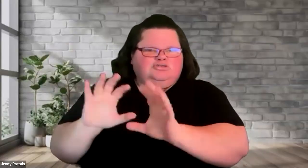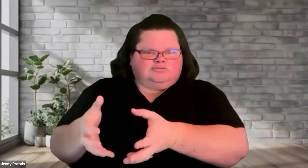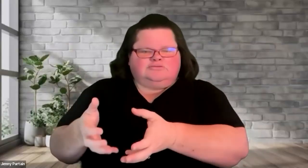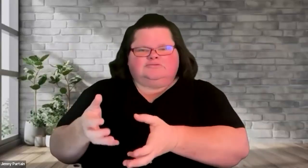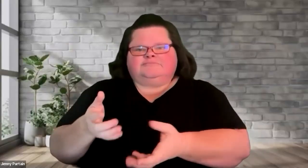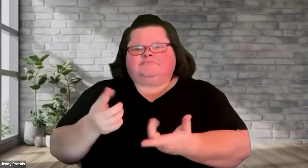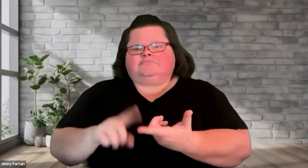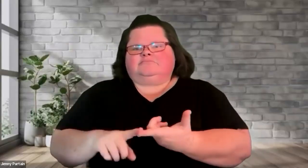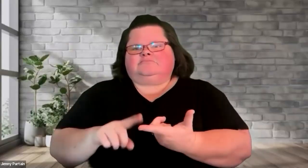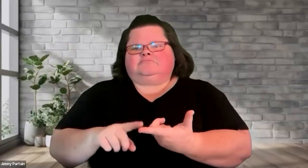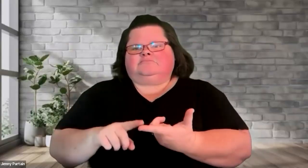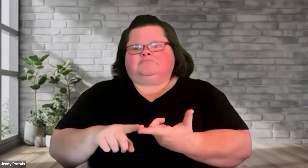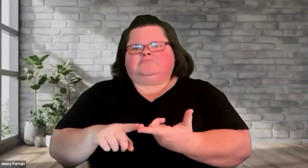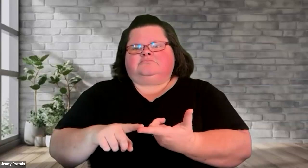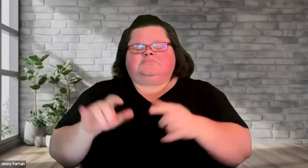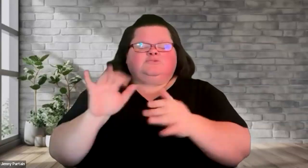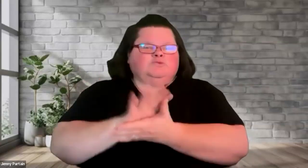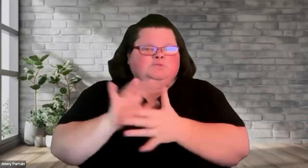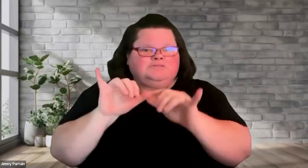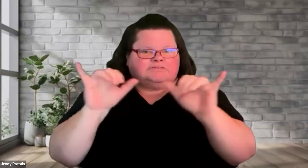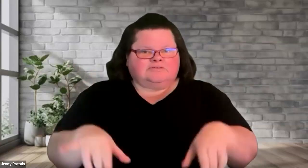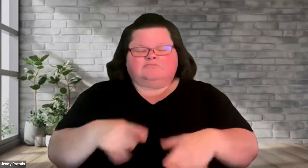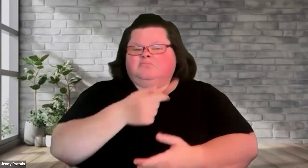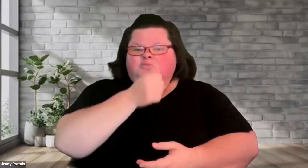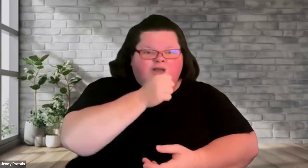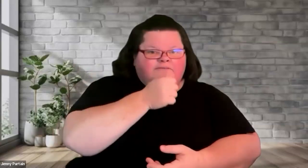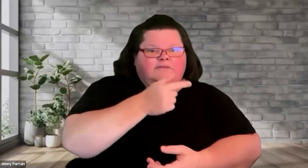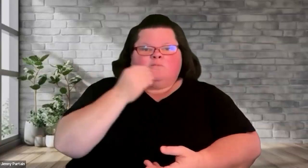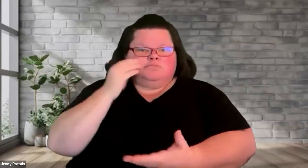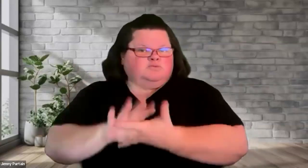and the school systems,